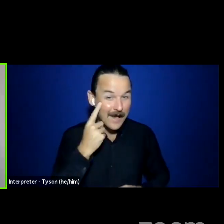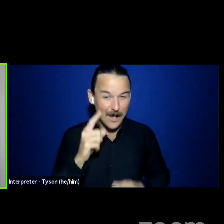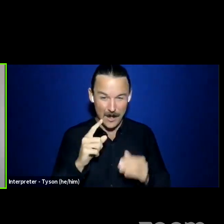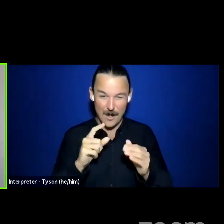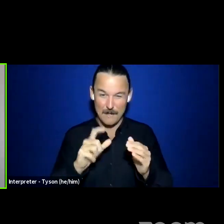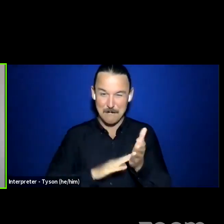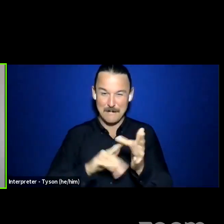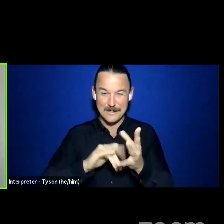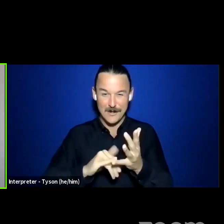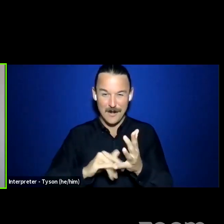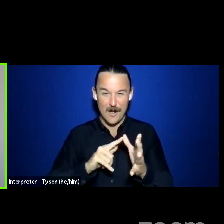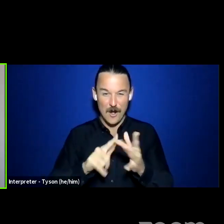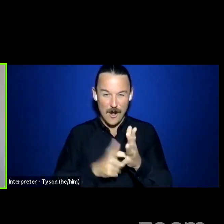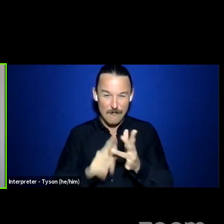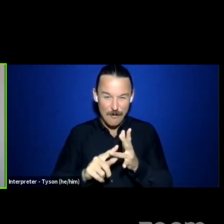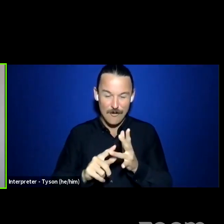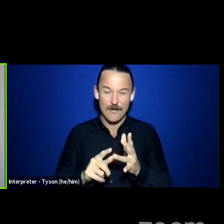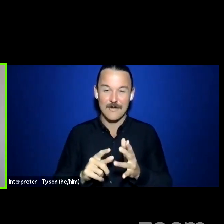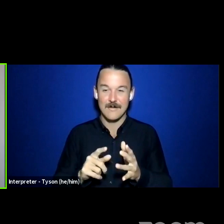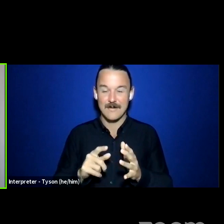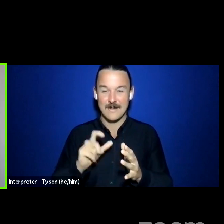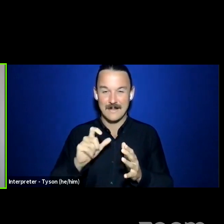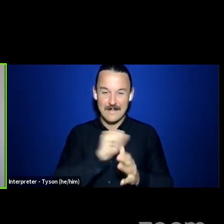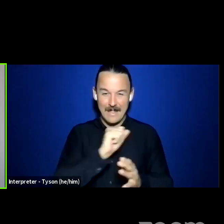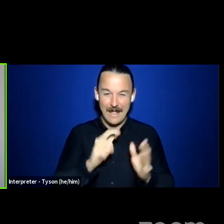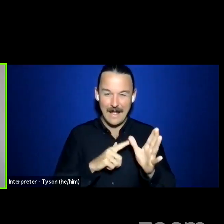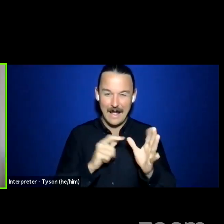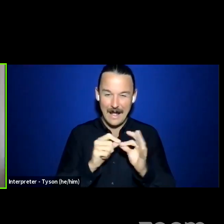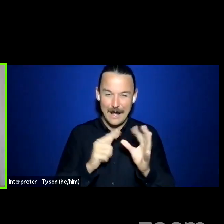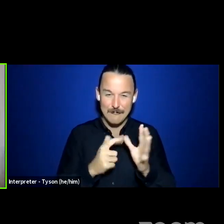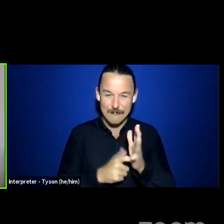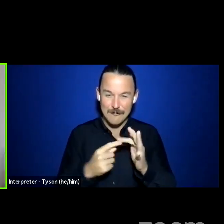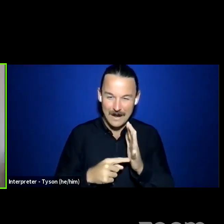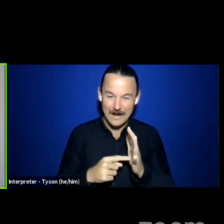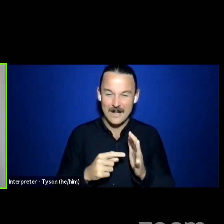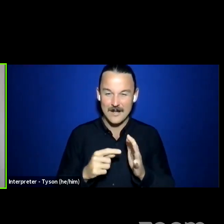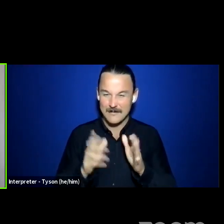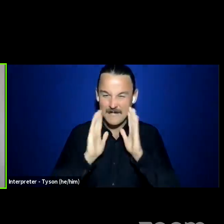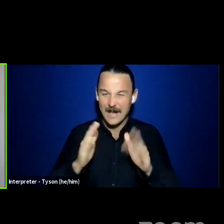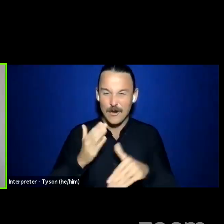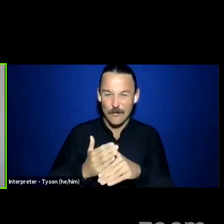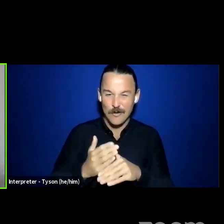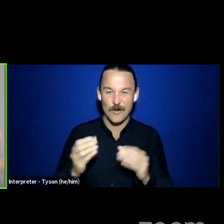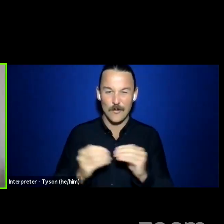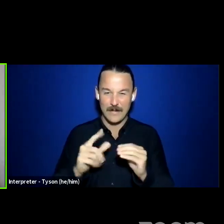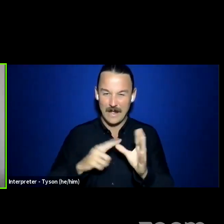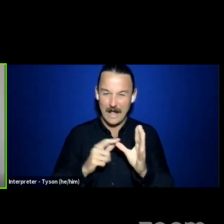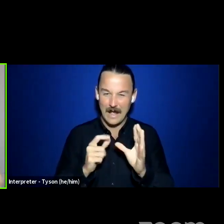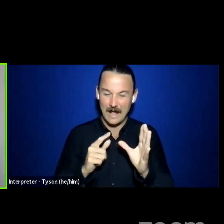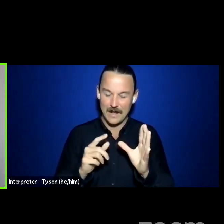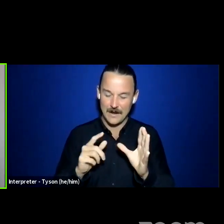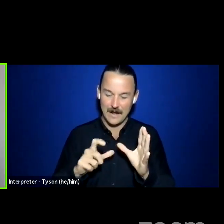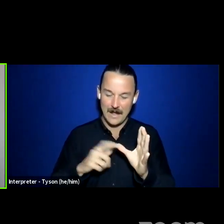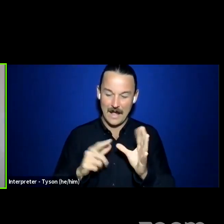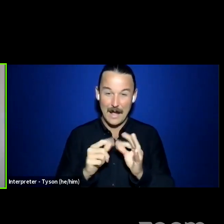of cabaret follow them of cabaret follow them support their work they do their work they're doing really great stuff. ff around care ff around cabaret but the